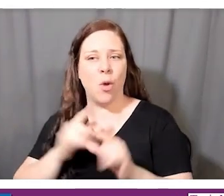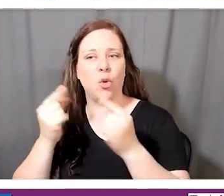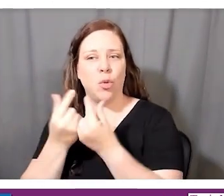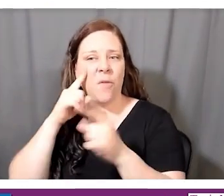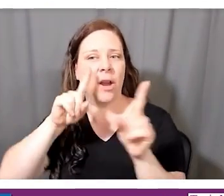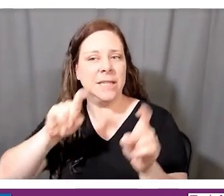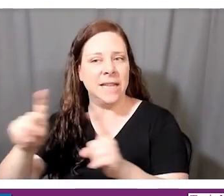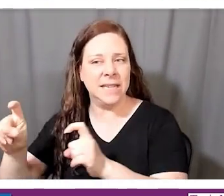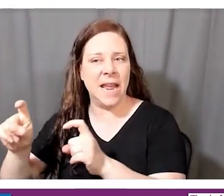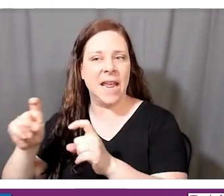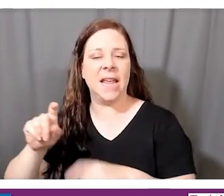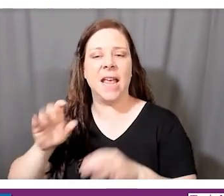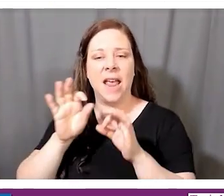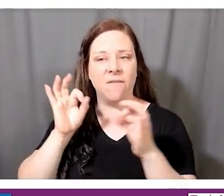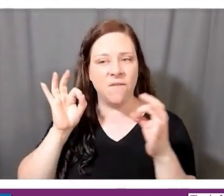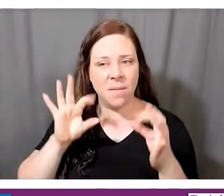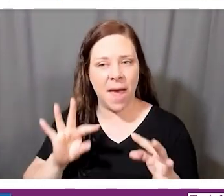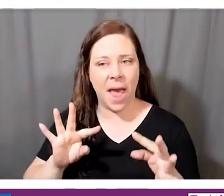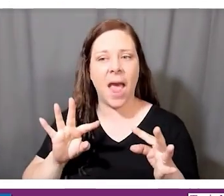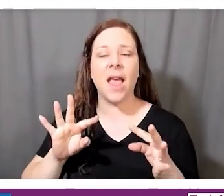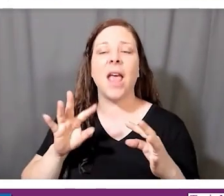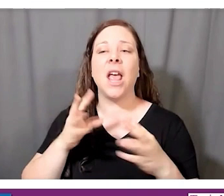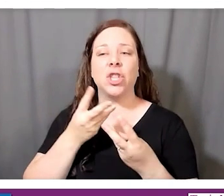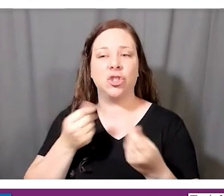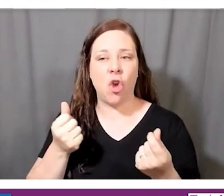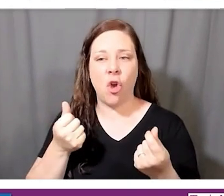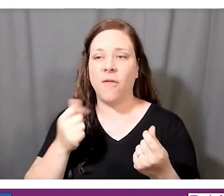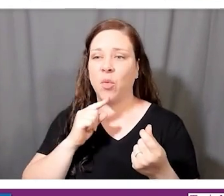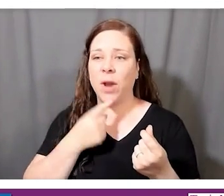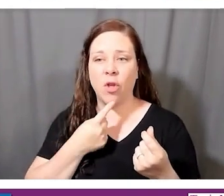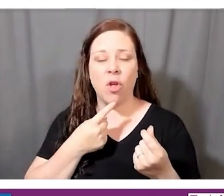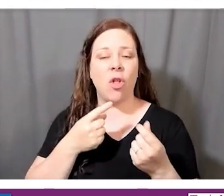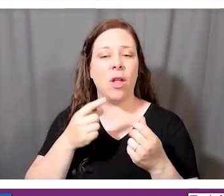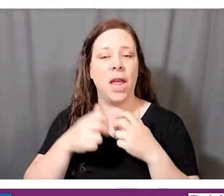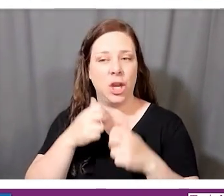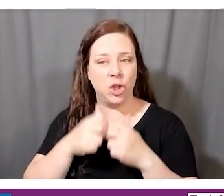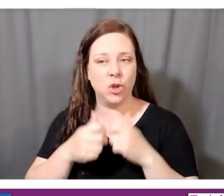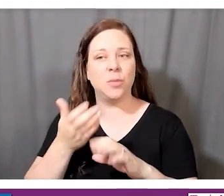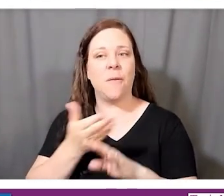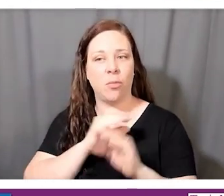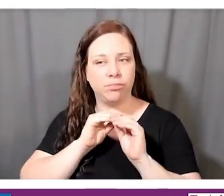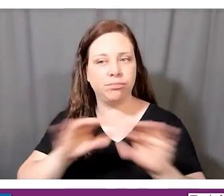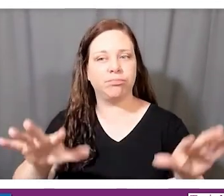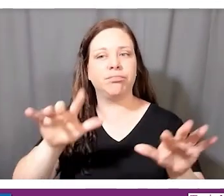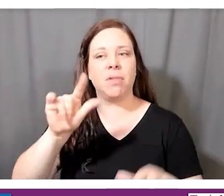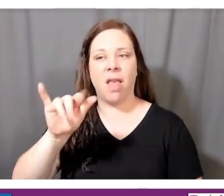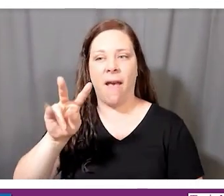have to be resolved before they can go live. So I think going from that level of knowledge to, you know,